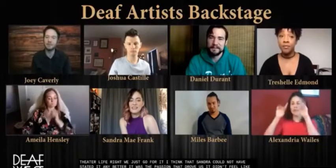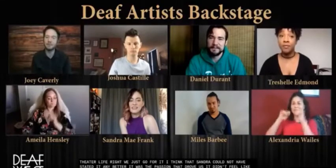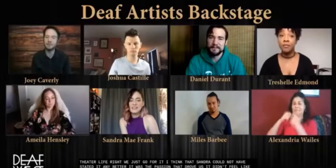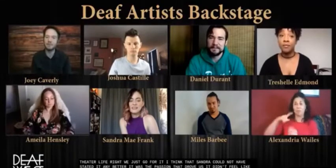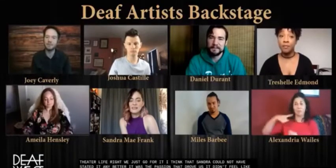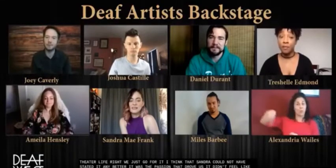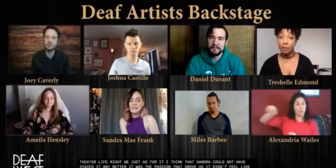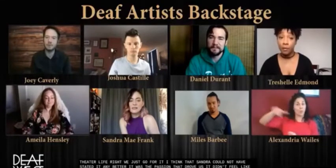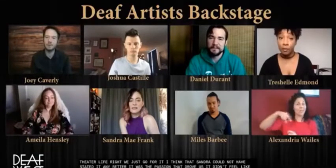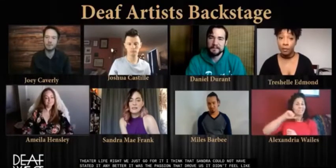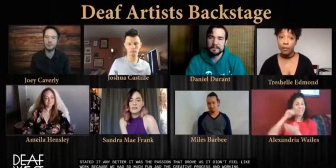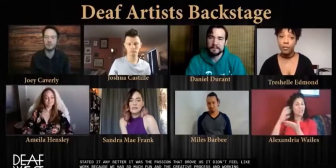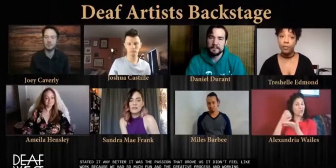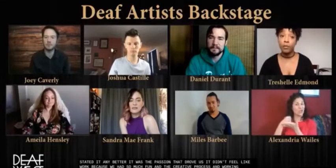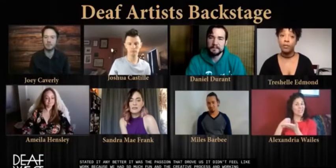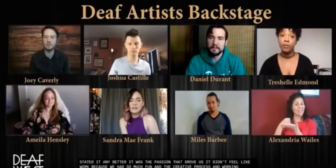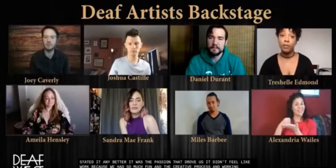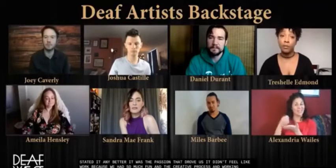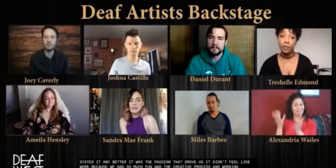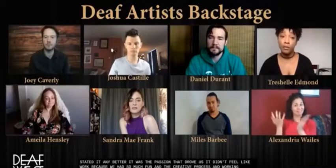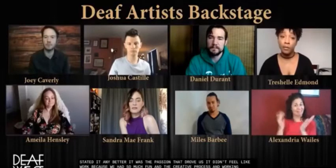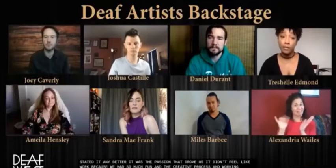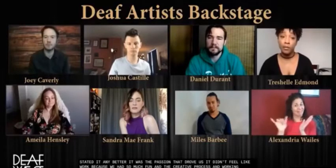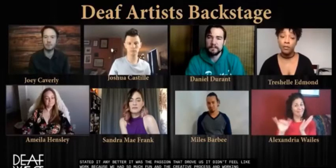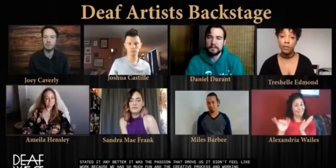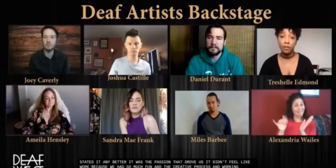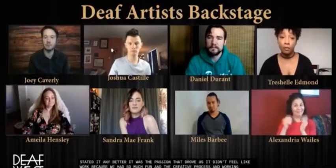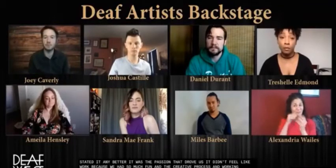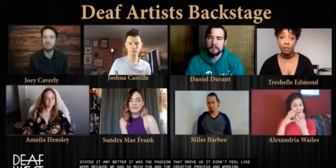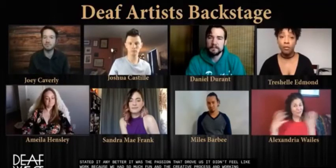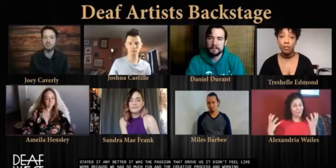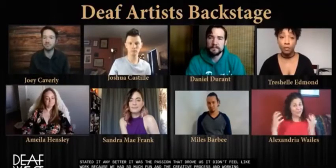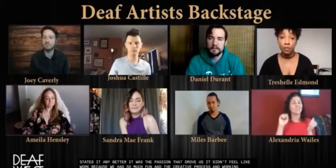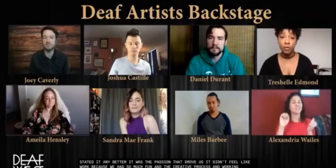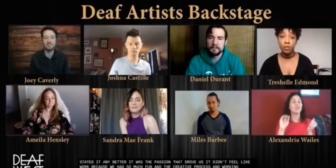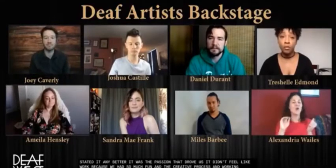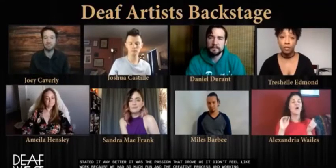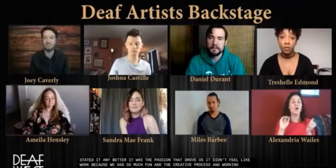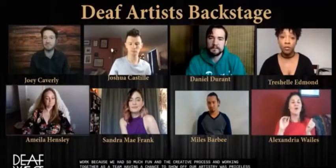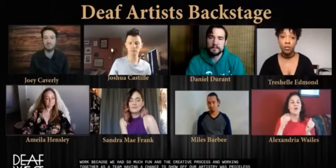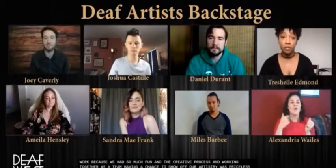But just being a part of the creative team, we didn't earn anything in the planning stages.